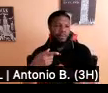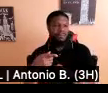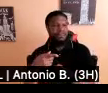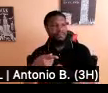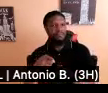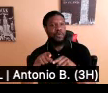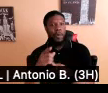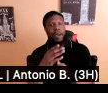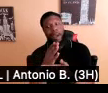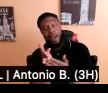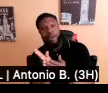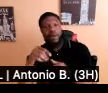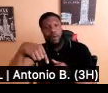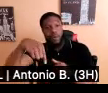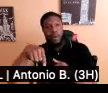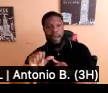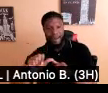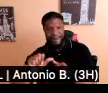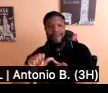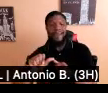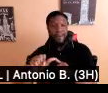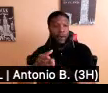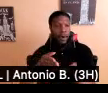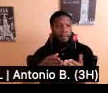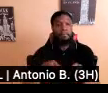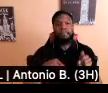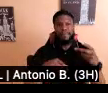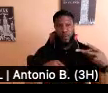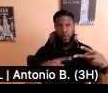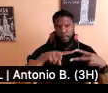a sample of some of the feedback. Students were really appreciative of this resource